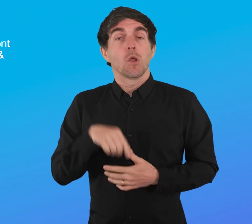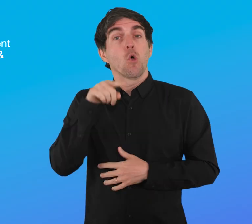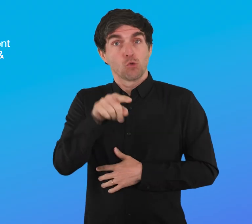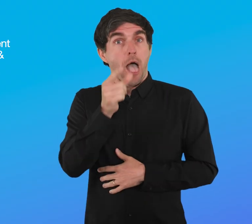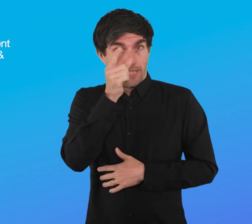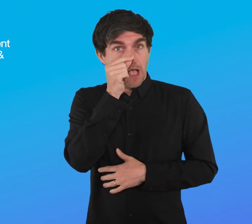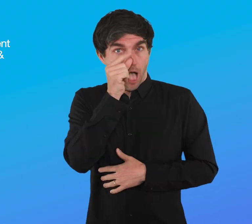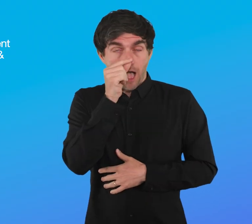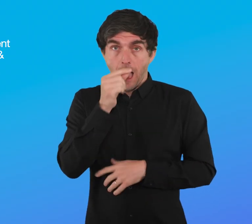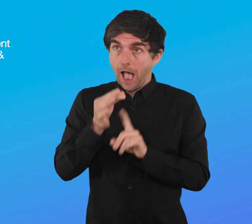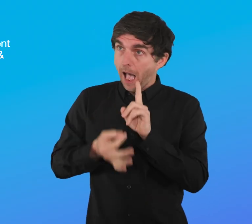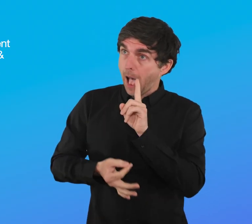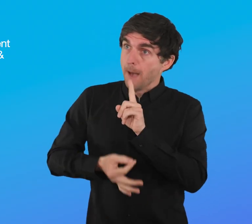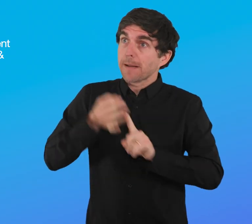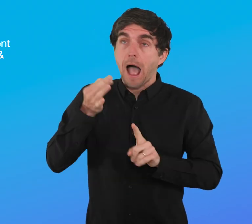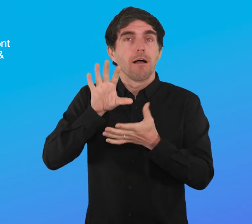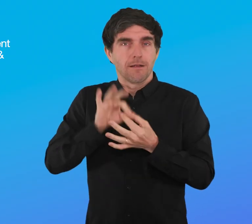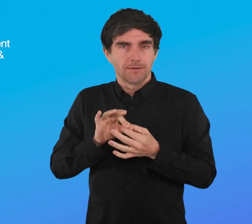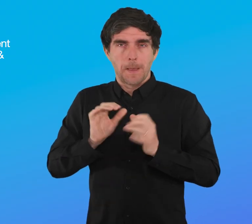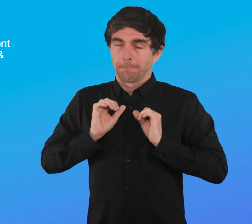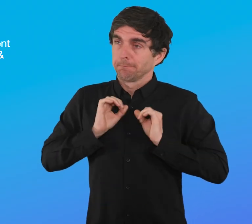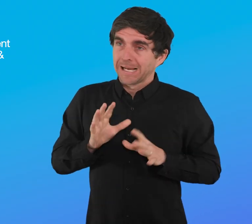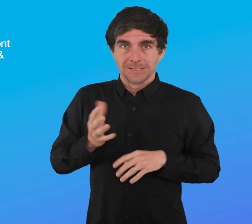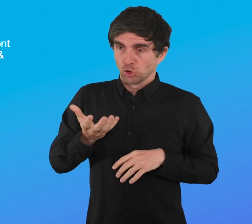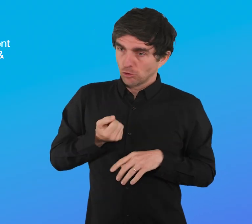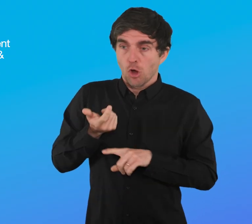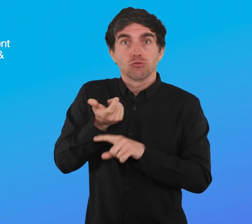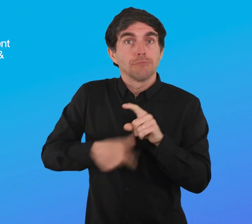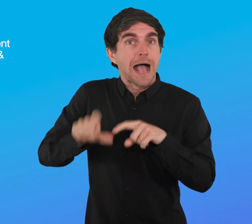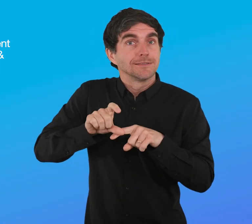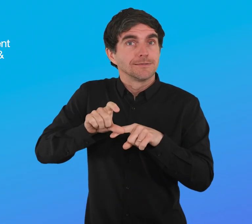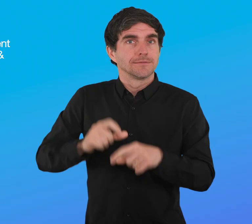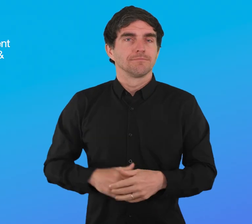You can apply for Pension Credit: